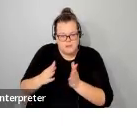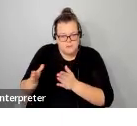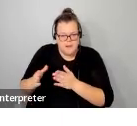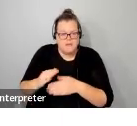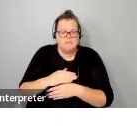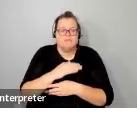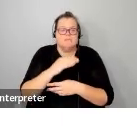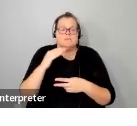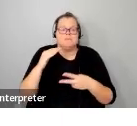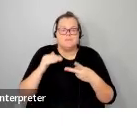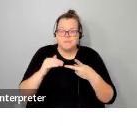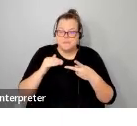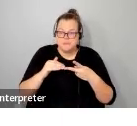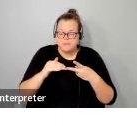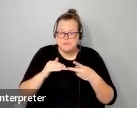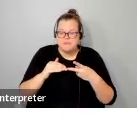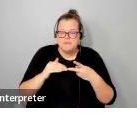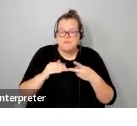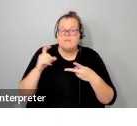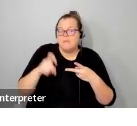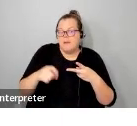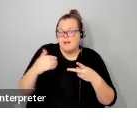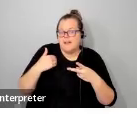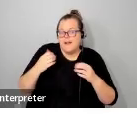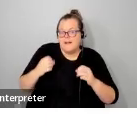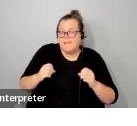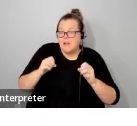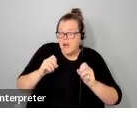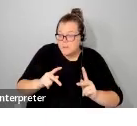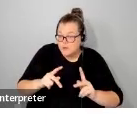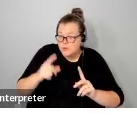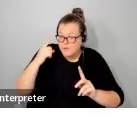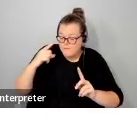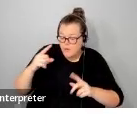There also needs to be an opportunity for the participant to dispute the state's